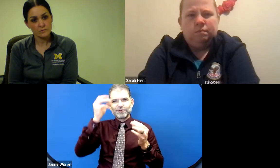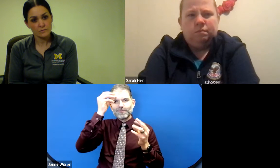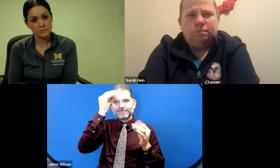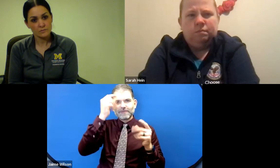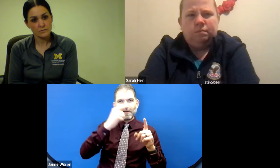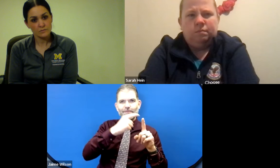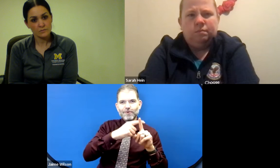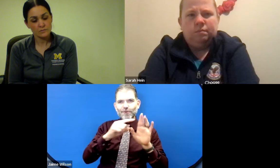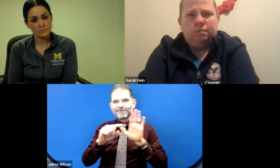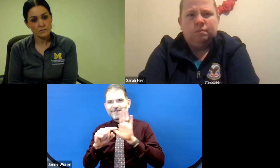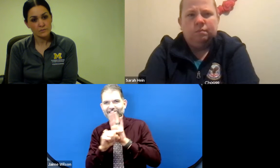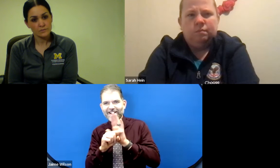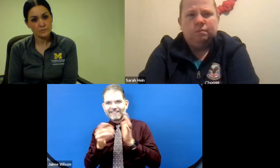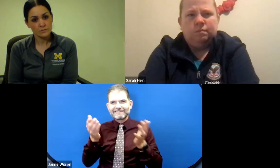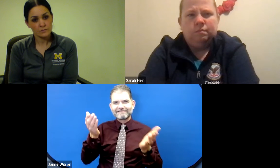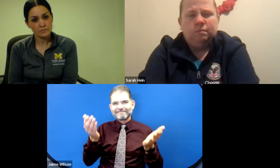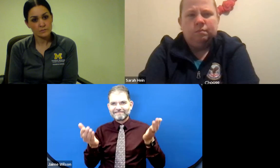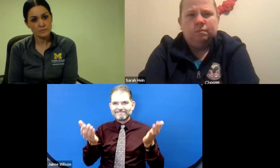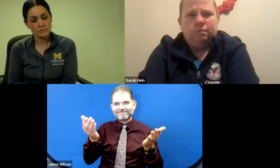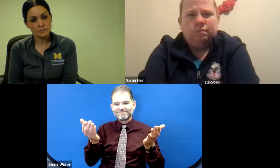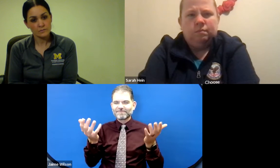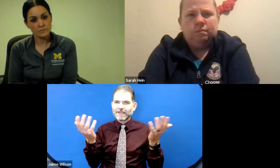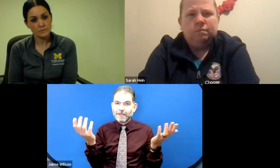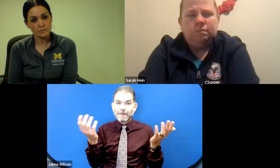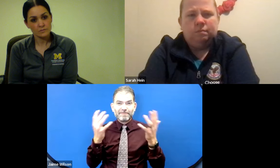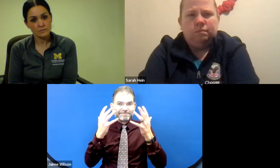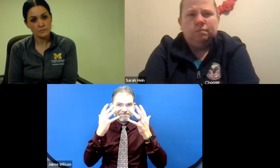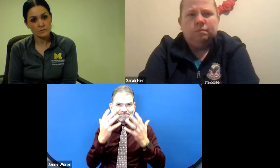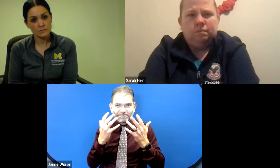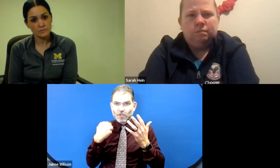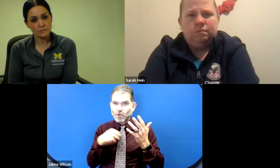ASL Interpreter: but ASL Interpreter: we have to consider pros and cons.